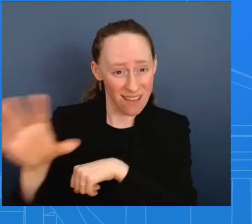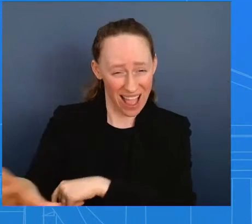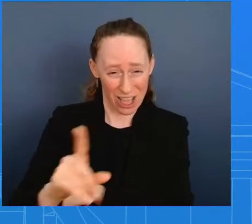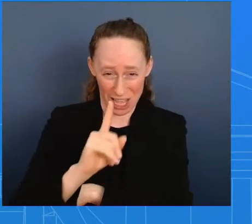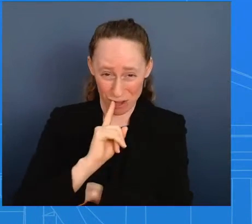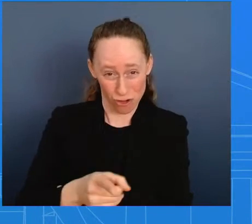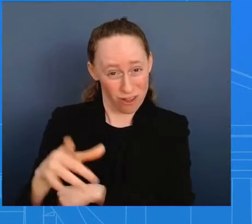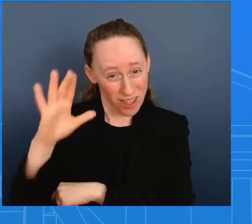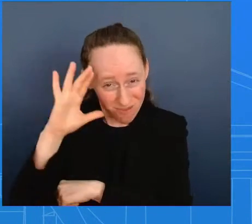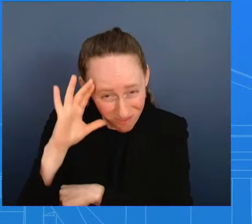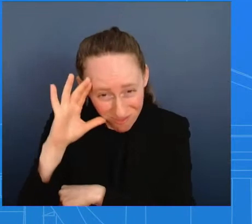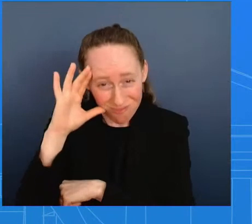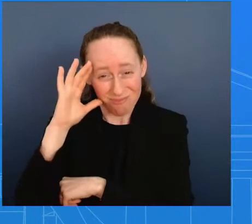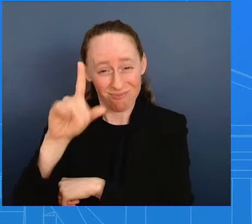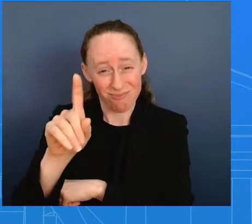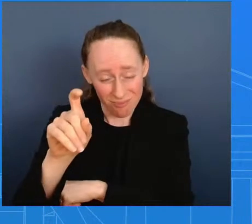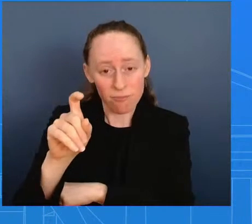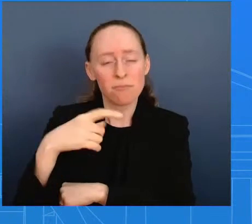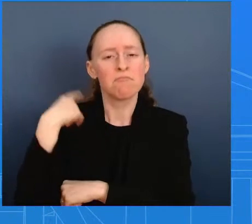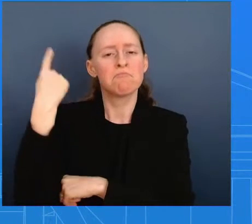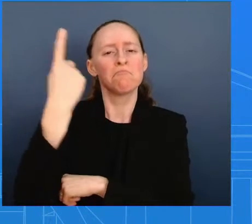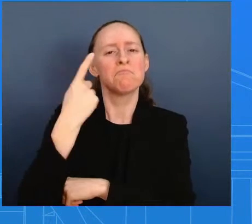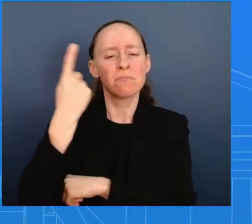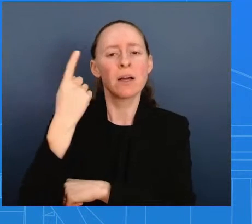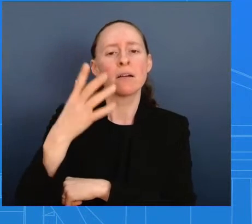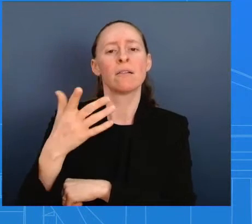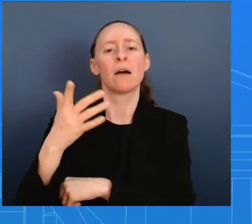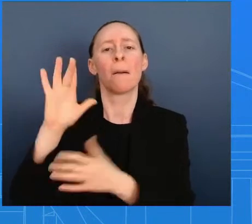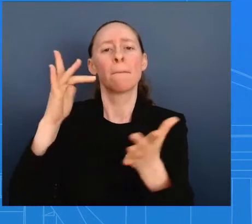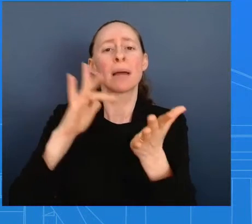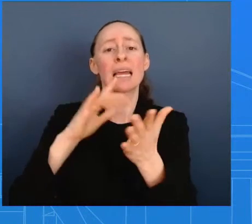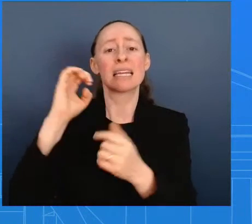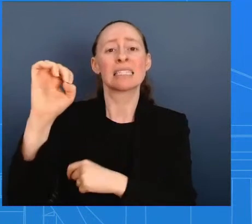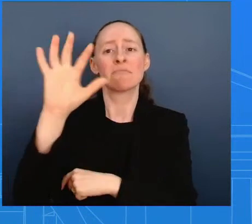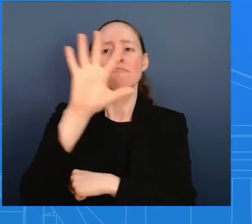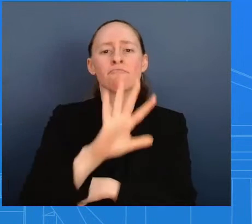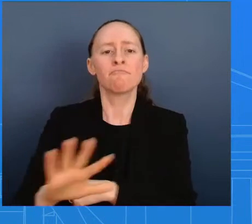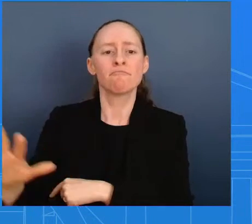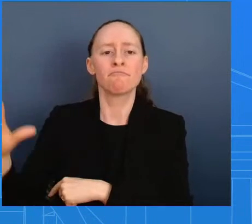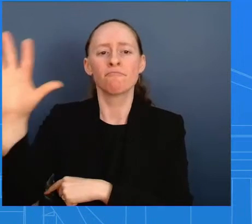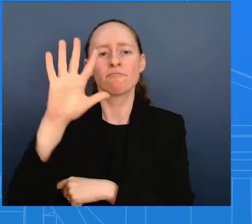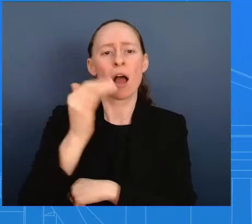allies said they're not going to take part in the day-after plan in Gaza in any shape or form,